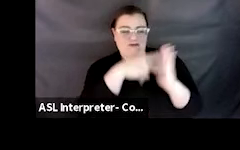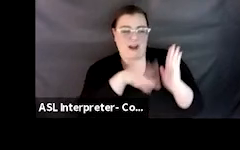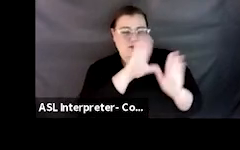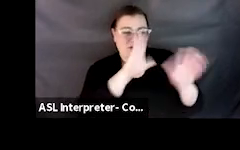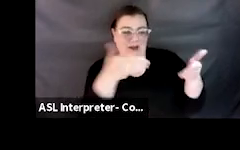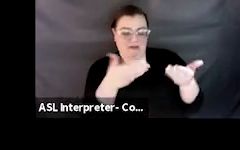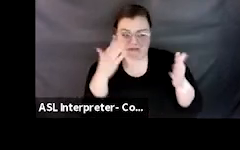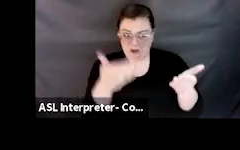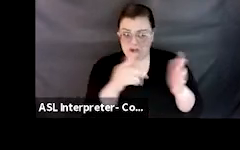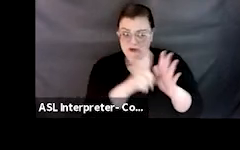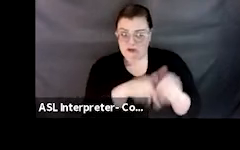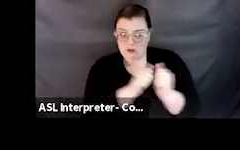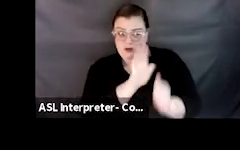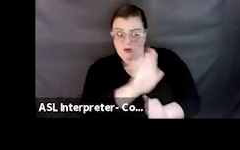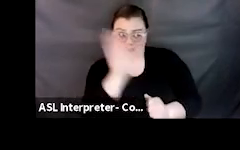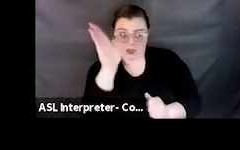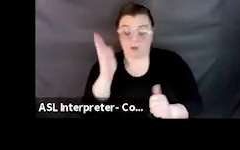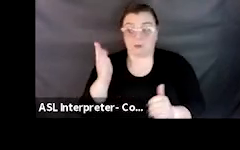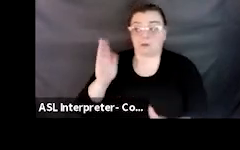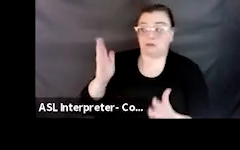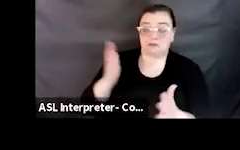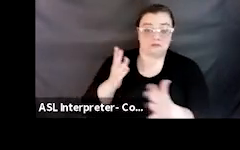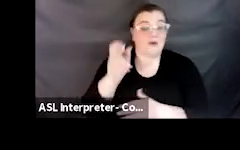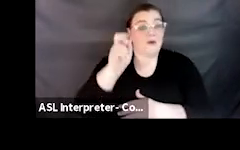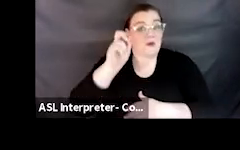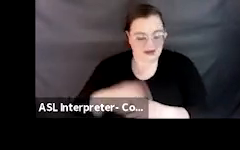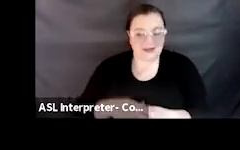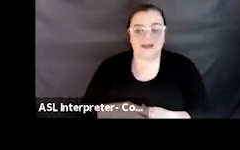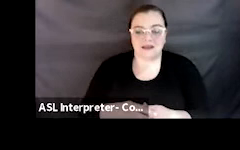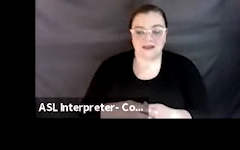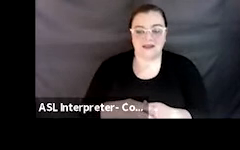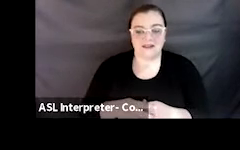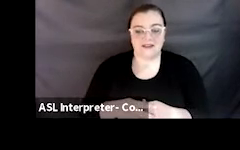Mark Benthien (ECA/SCEC): Ellen already read your introduction it so maybe just go ahead and get started with your presentation.